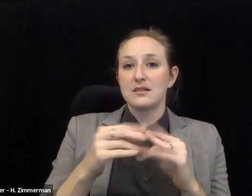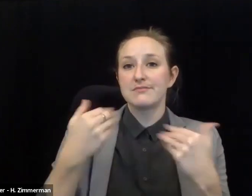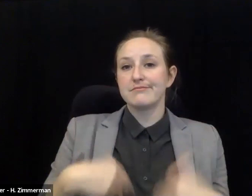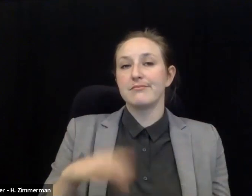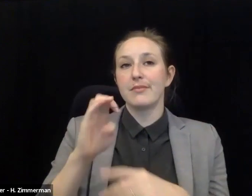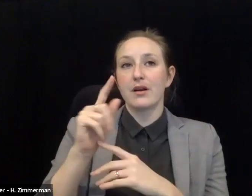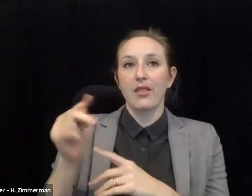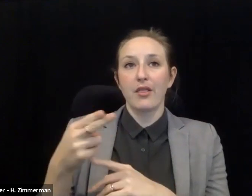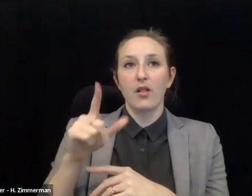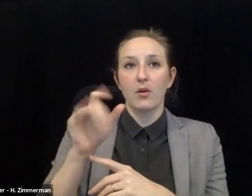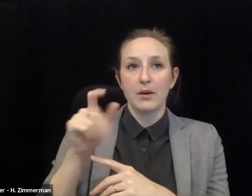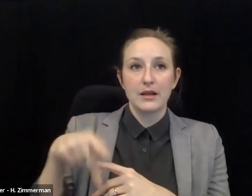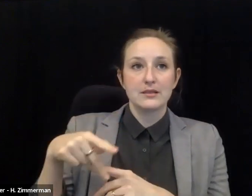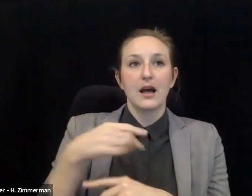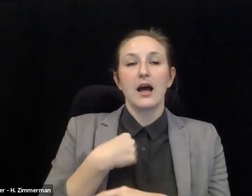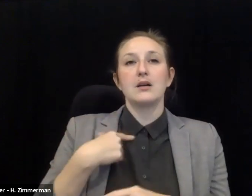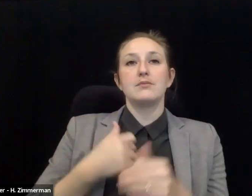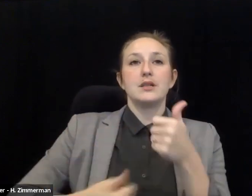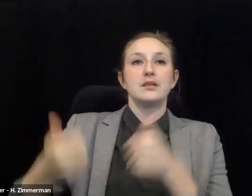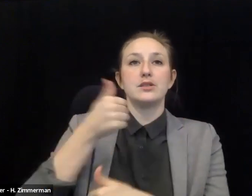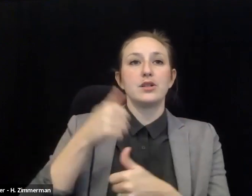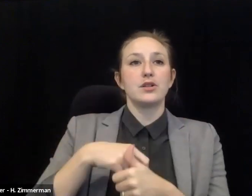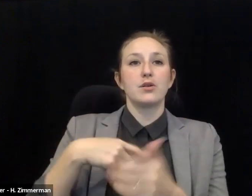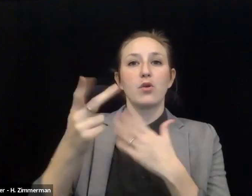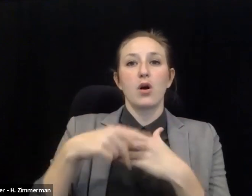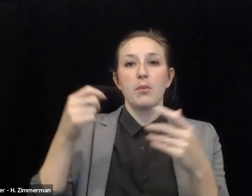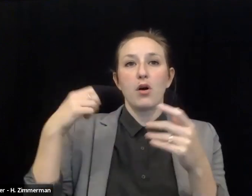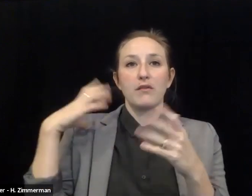am a Senior Program Officer at IREX. IREX is an